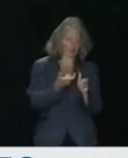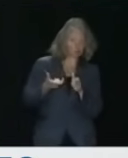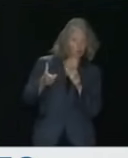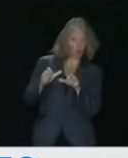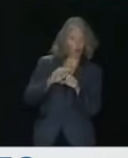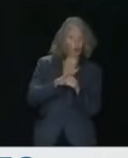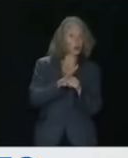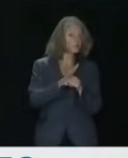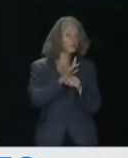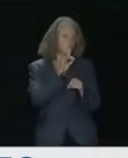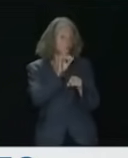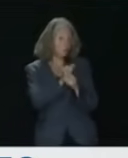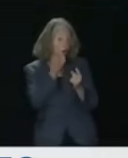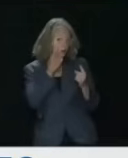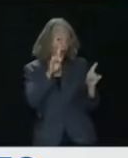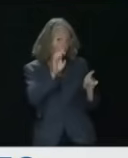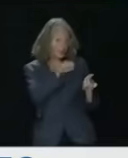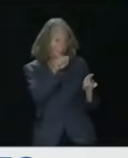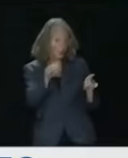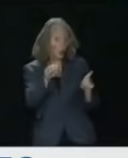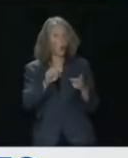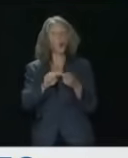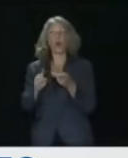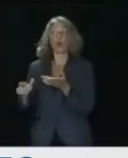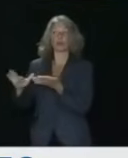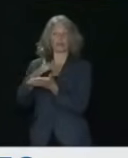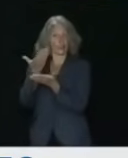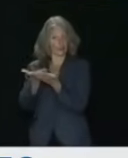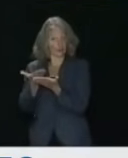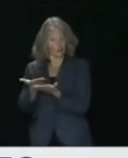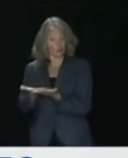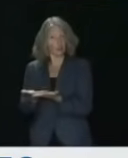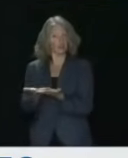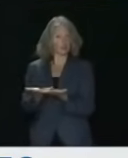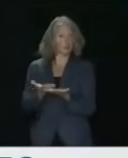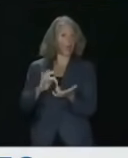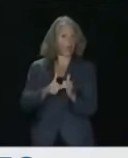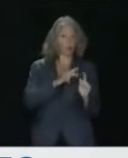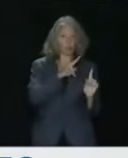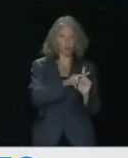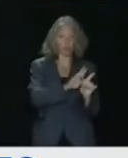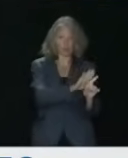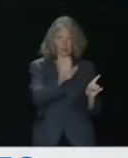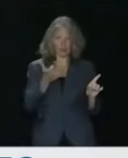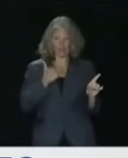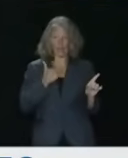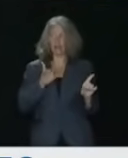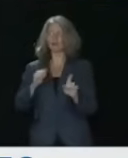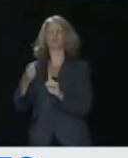SAFETY -- EVALUATE EFFECTIVENESS AND ASSESS THE LATEST EVIDENCE